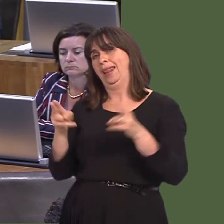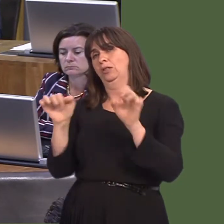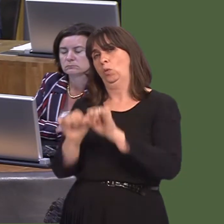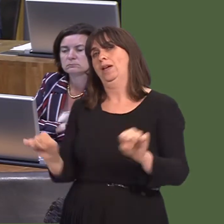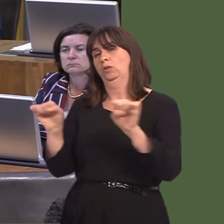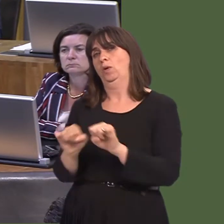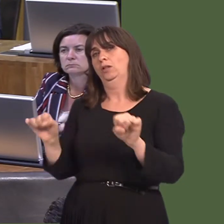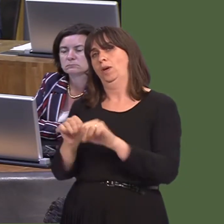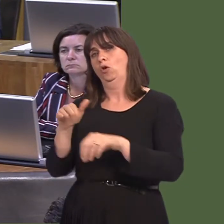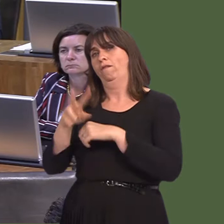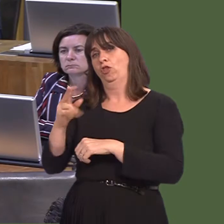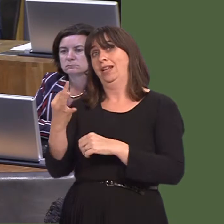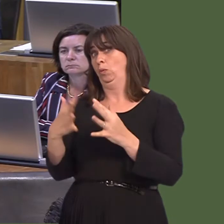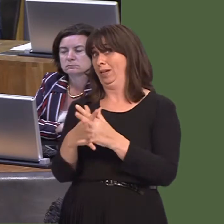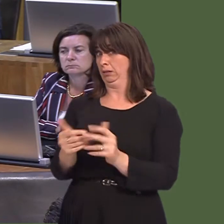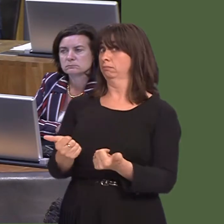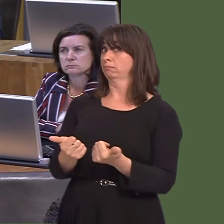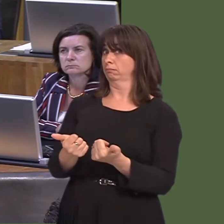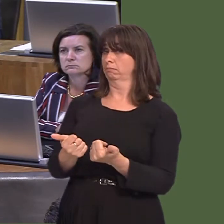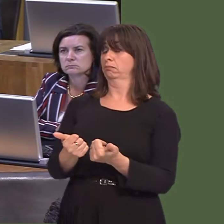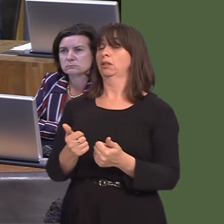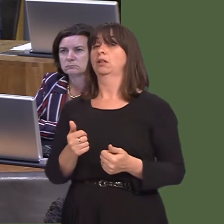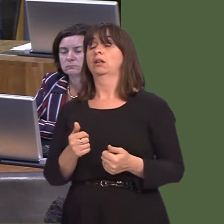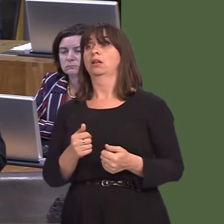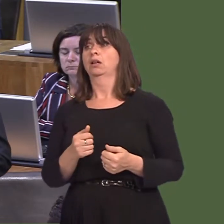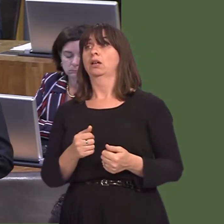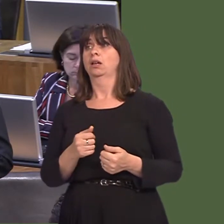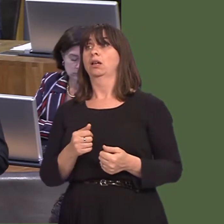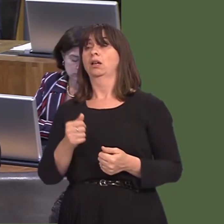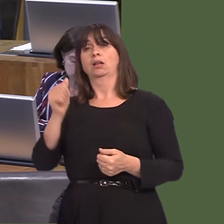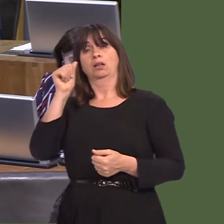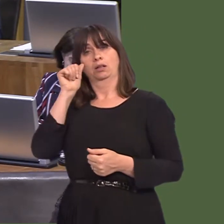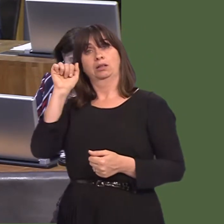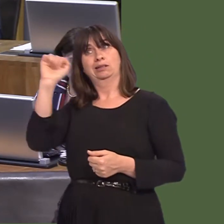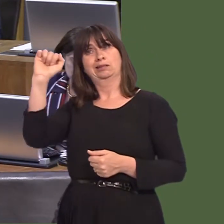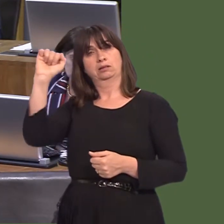38 weeks and I can say that BC are developing an orthopaedic plan for the region, looking